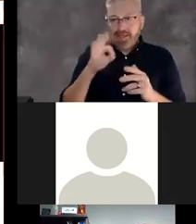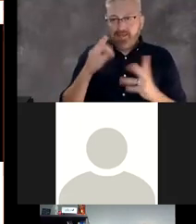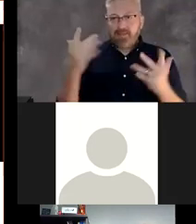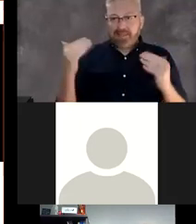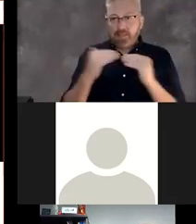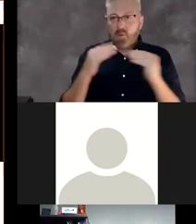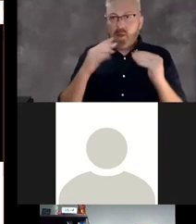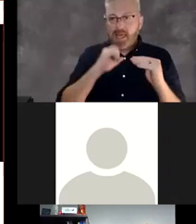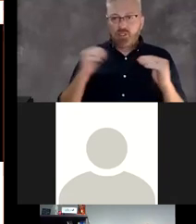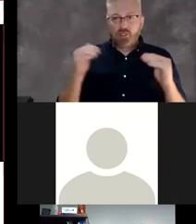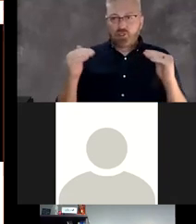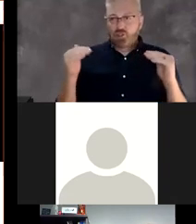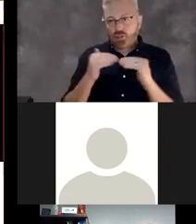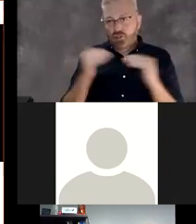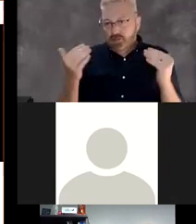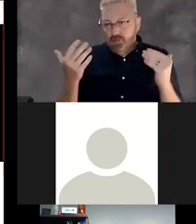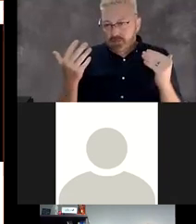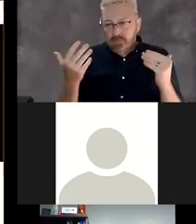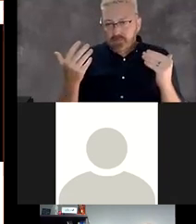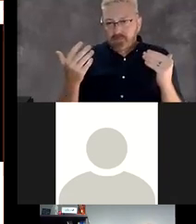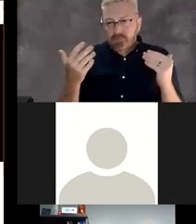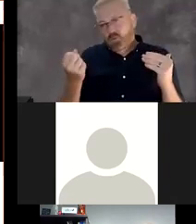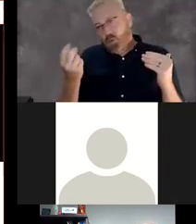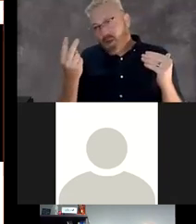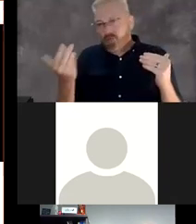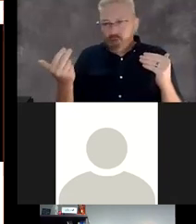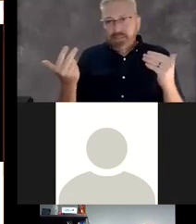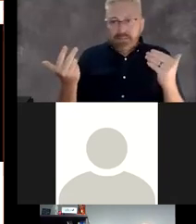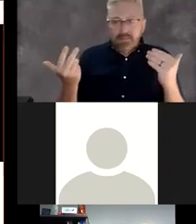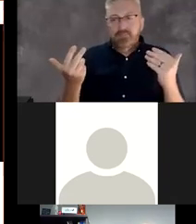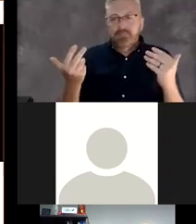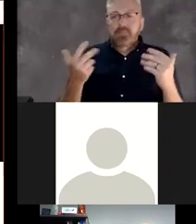OR 13. IN THIS SITUATION WE DON'T KNOW